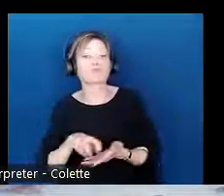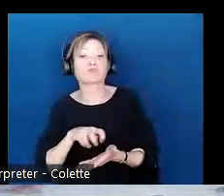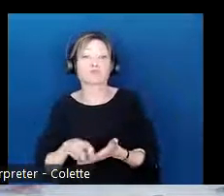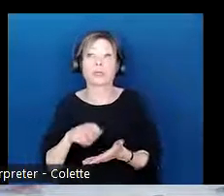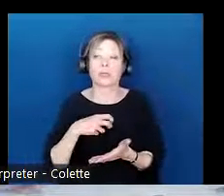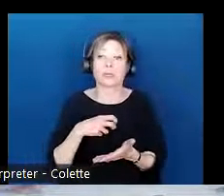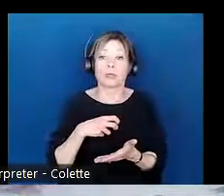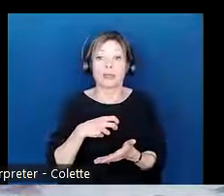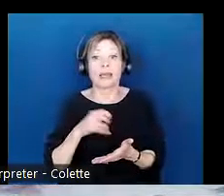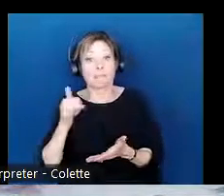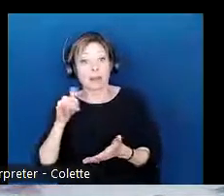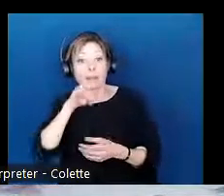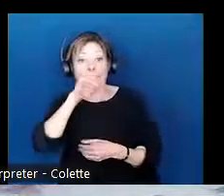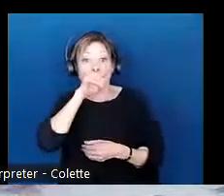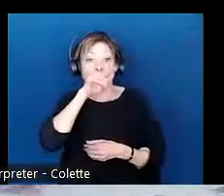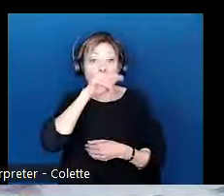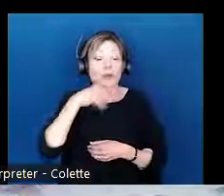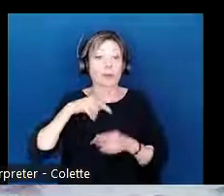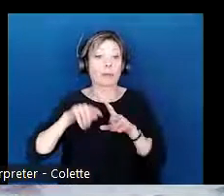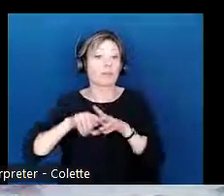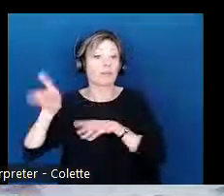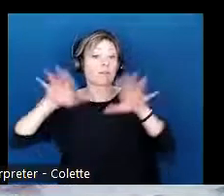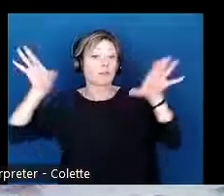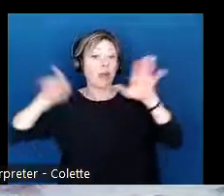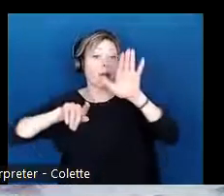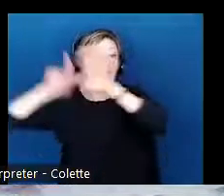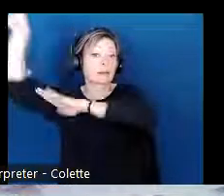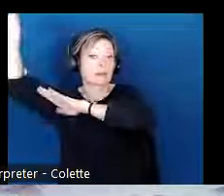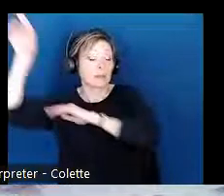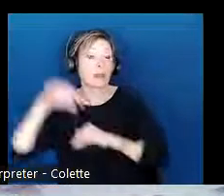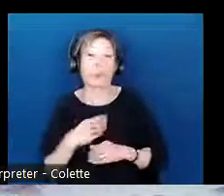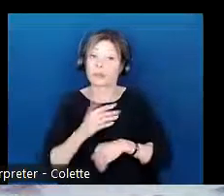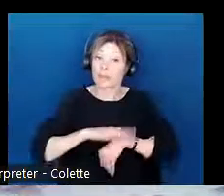dispersing or flying off or they may actually be nocturnal as well so we couldn't capture